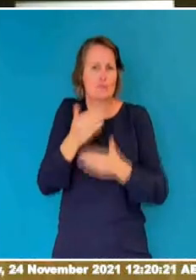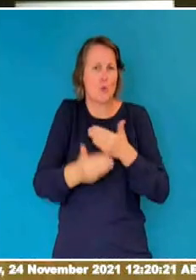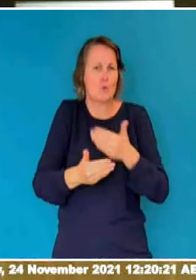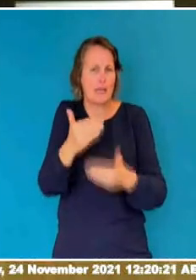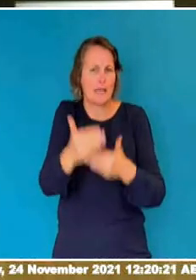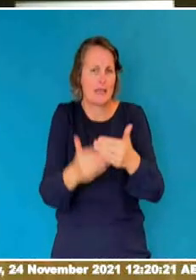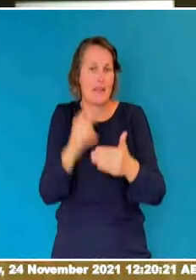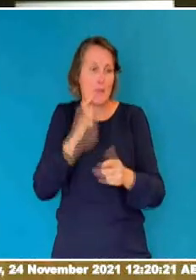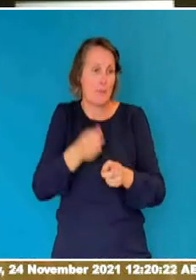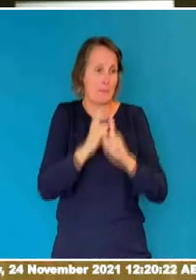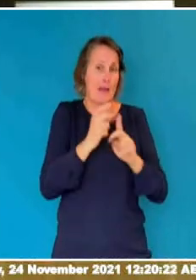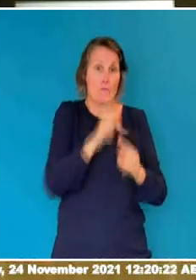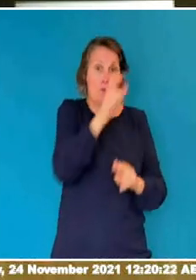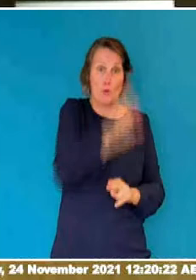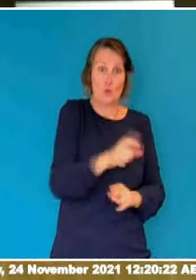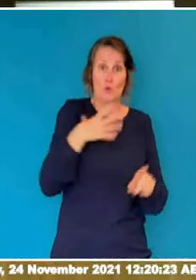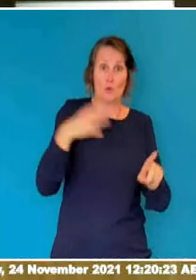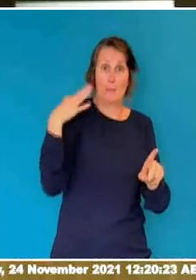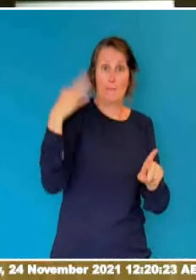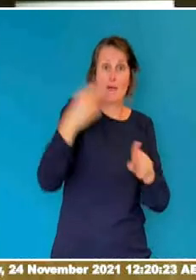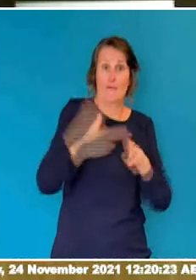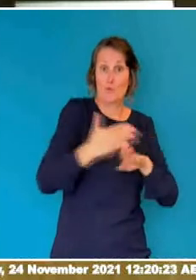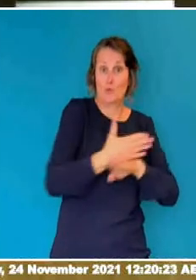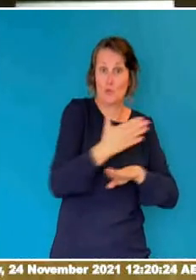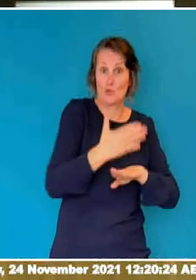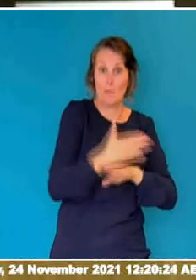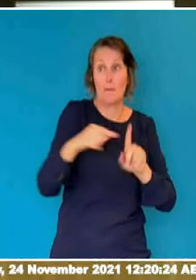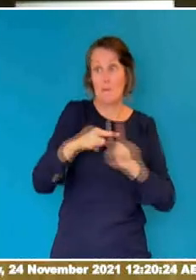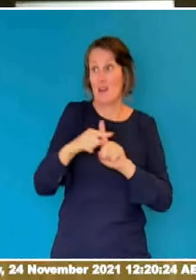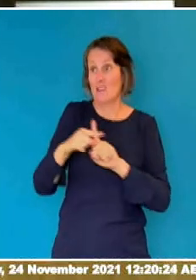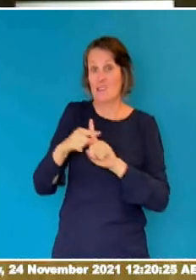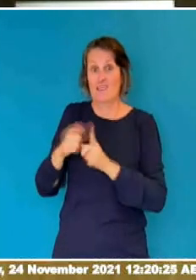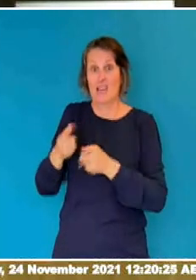individual applicant as well as creating challenges for us as an employer.